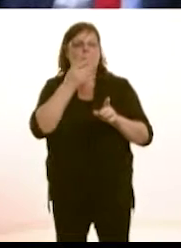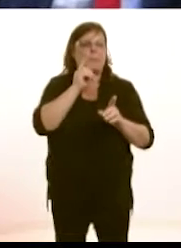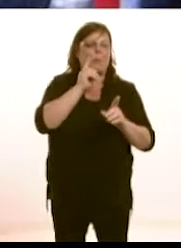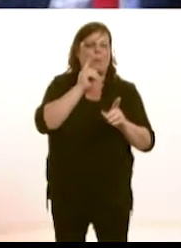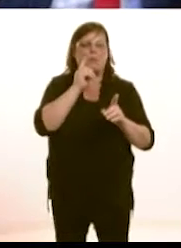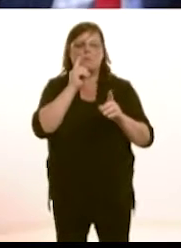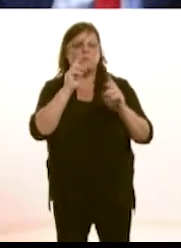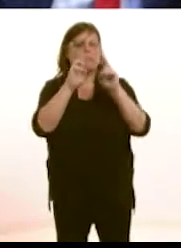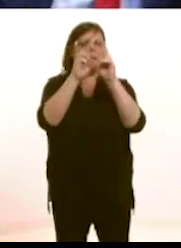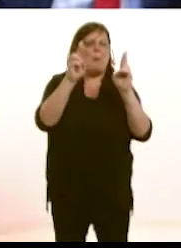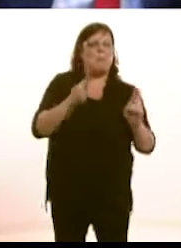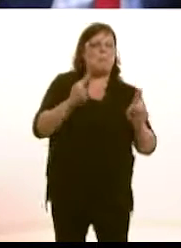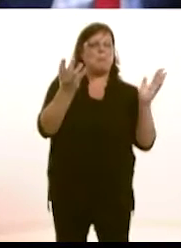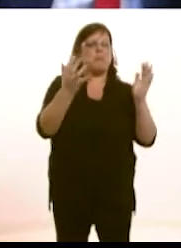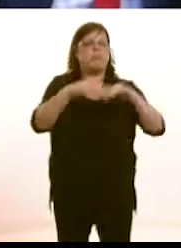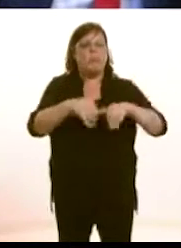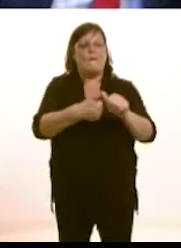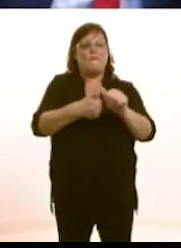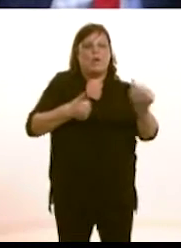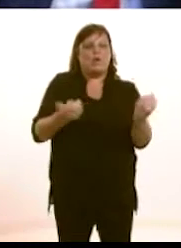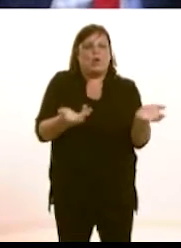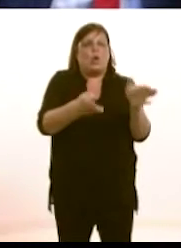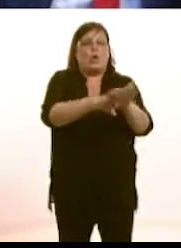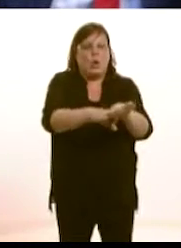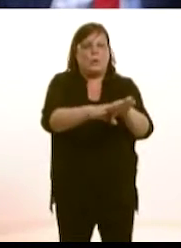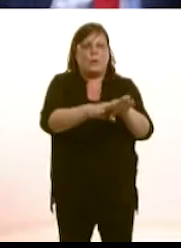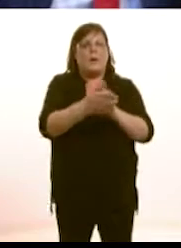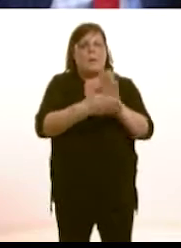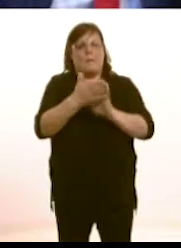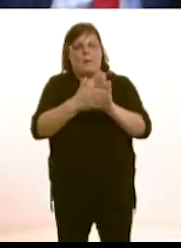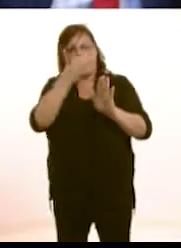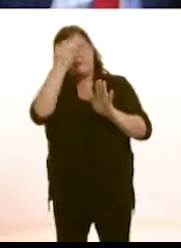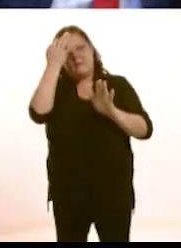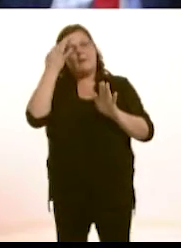as companies, and therefore the liability then falls on the taxpayer.